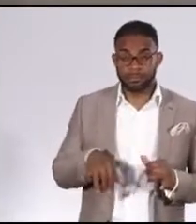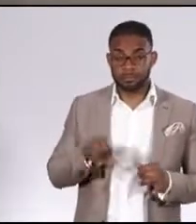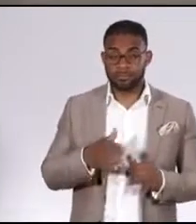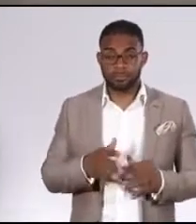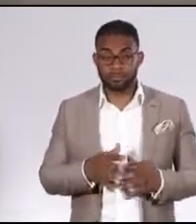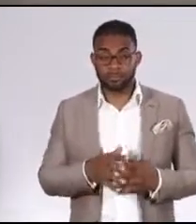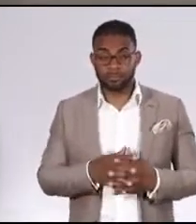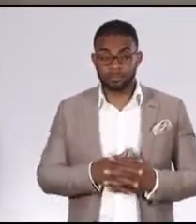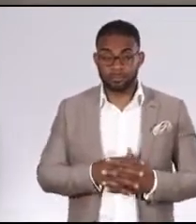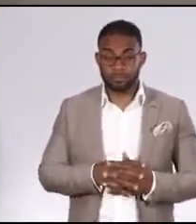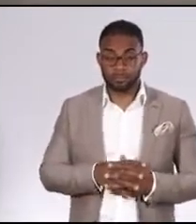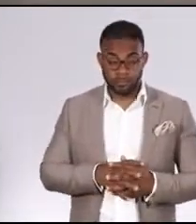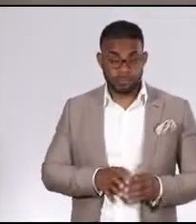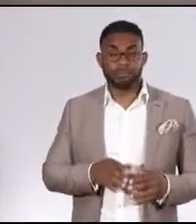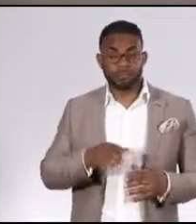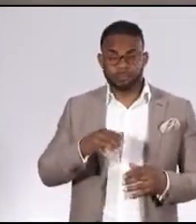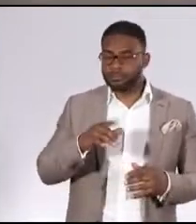I was too proud to acknowledge my loss,